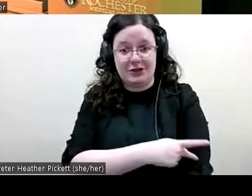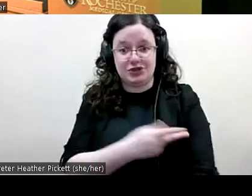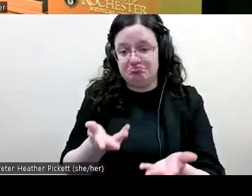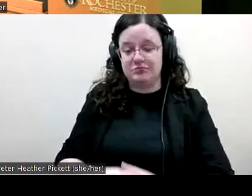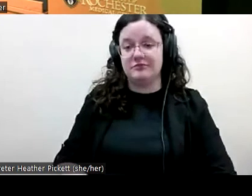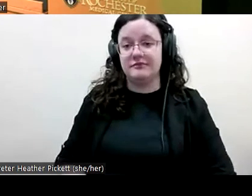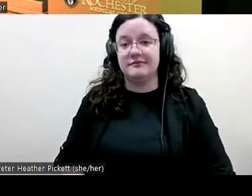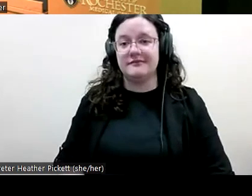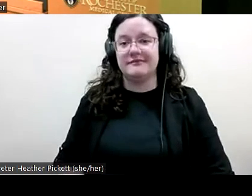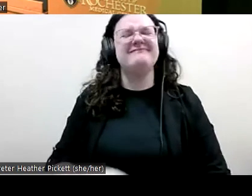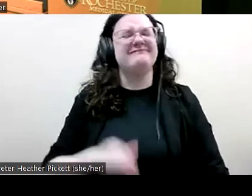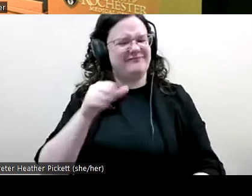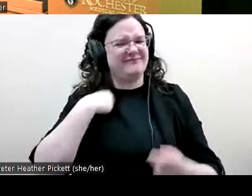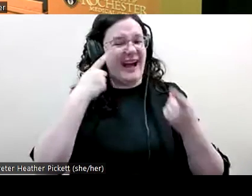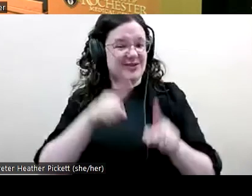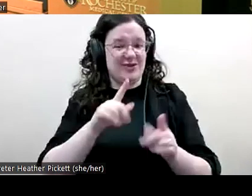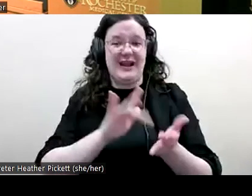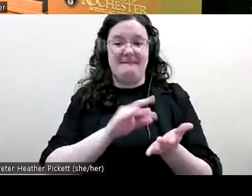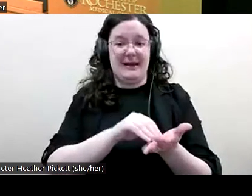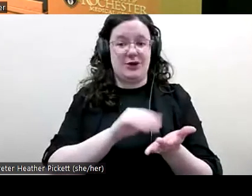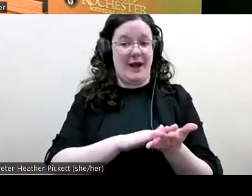you know getting a copy of them isn't really going to help you understand it really needs to